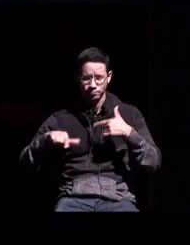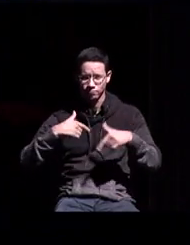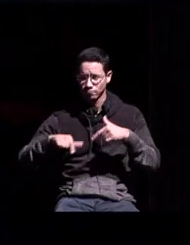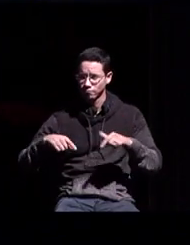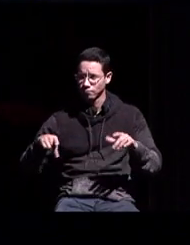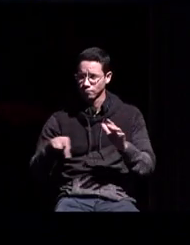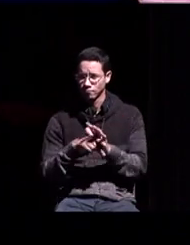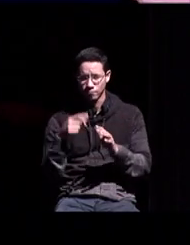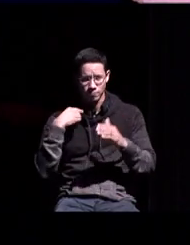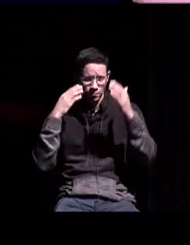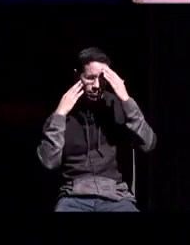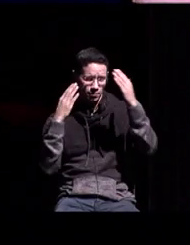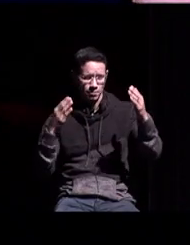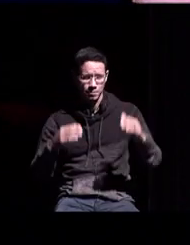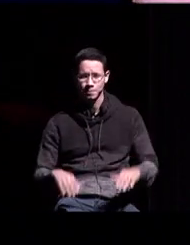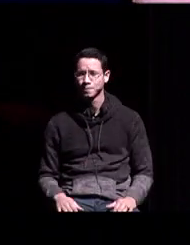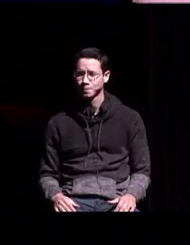Thanks.